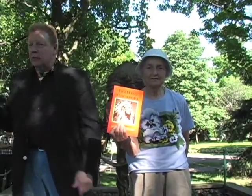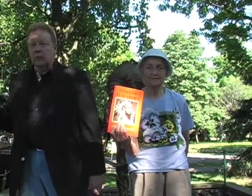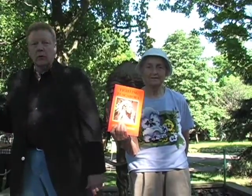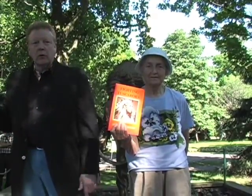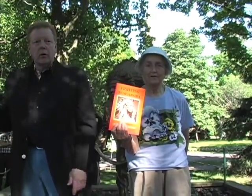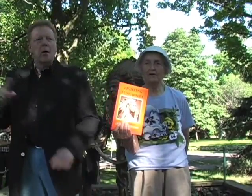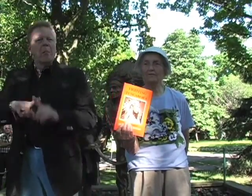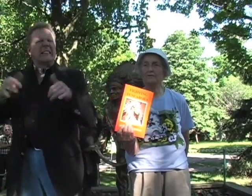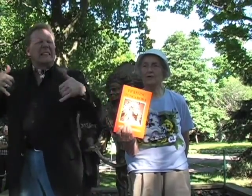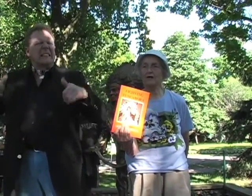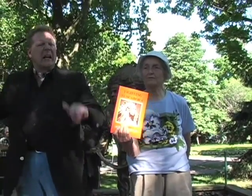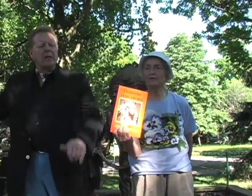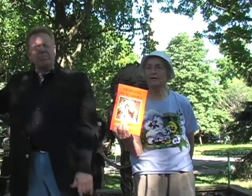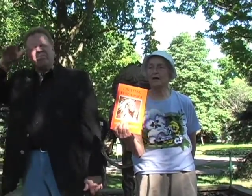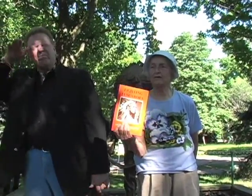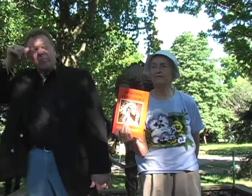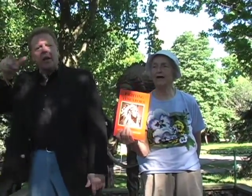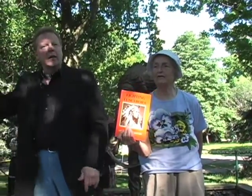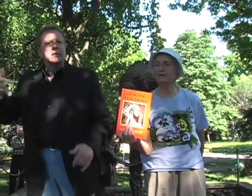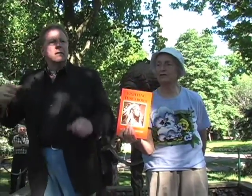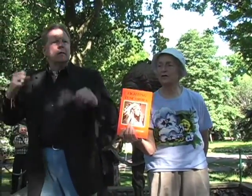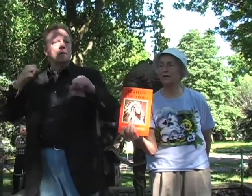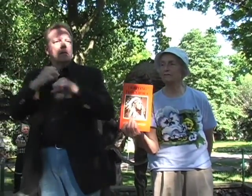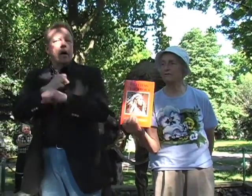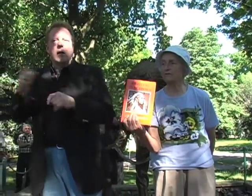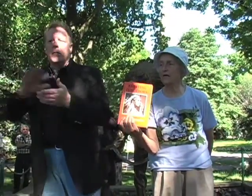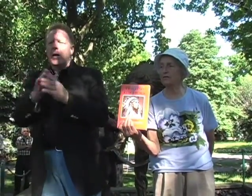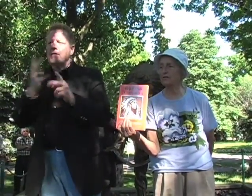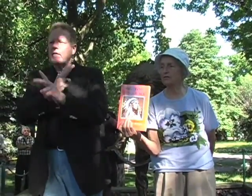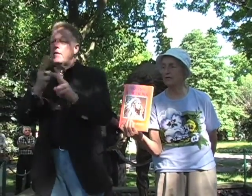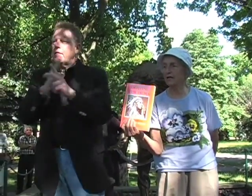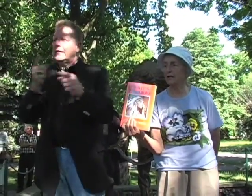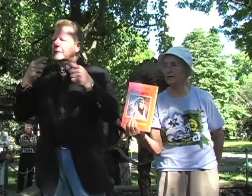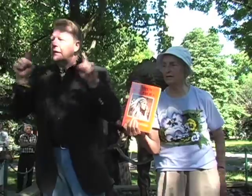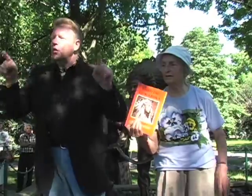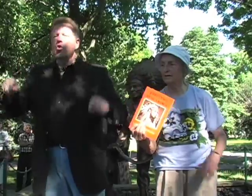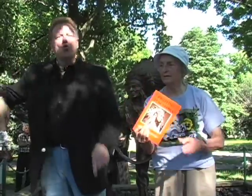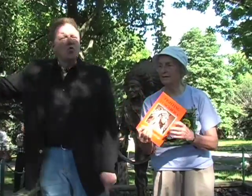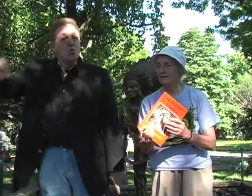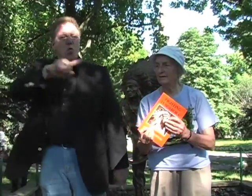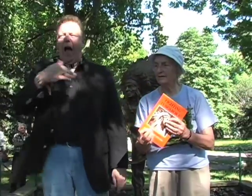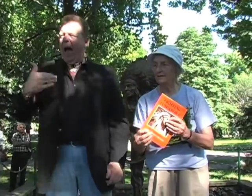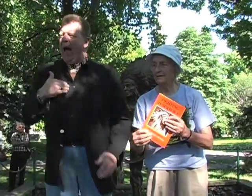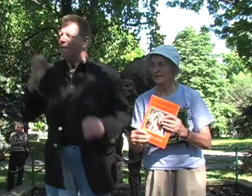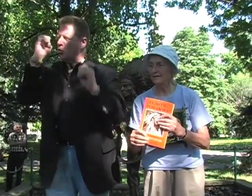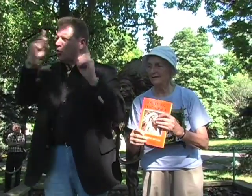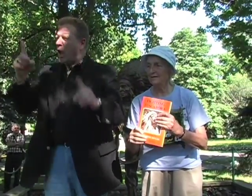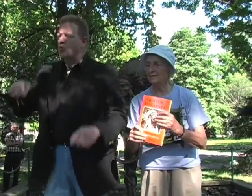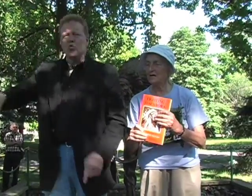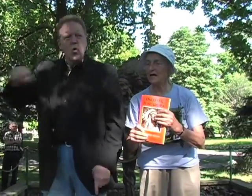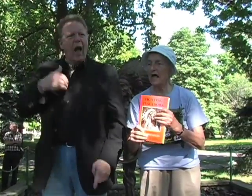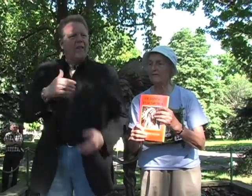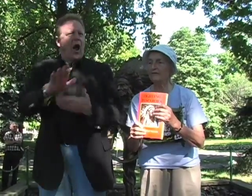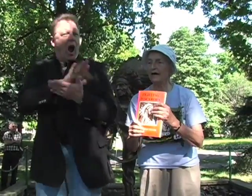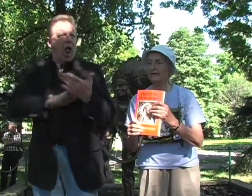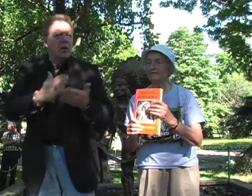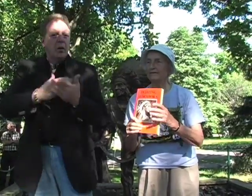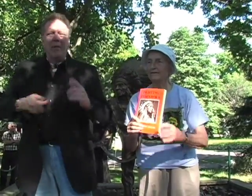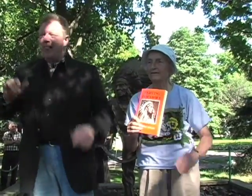But he still continually and stubbornly fought to success. You all do have education and some of you even had a college education.